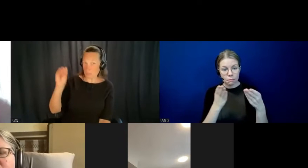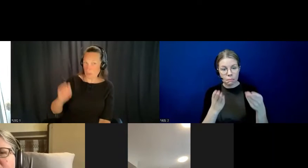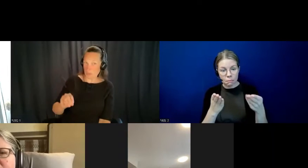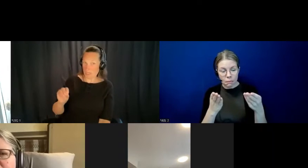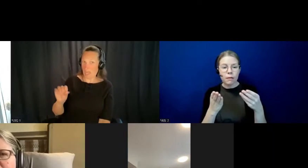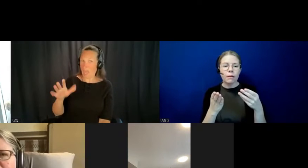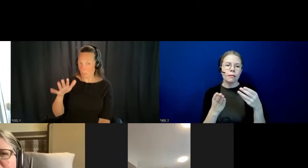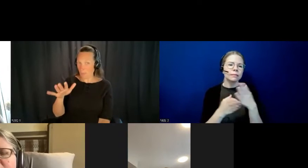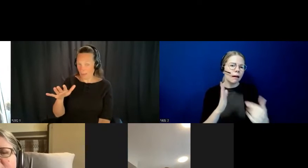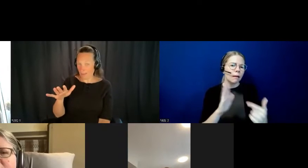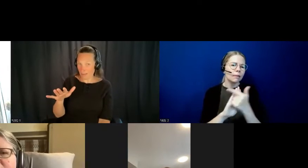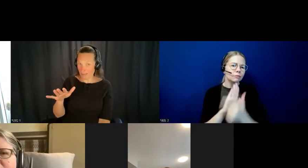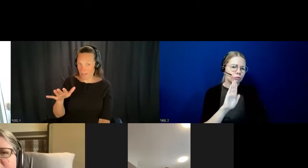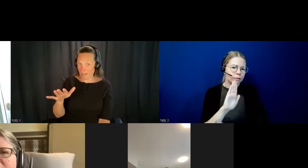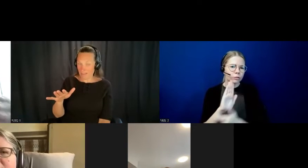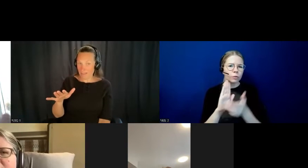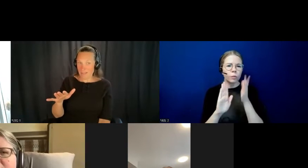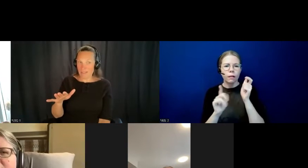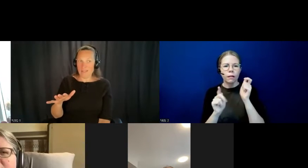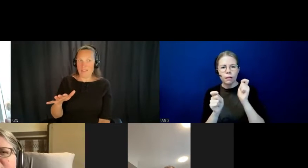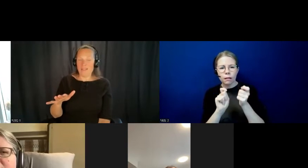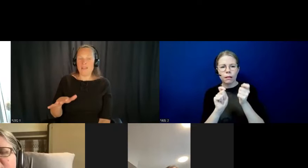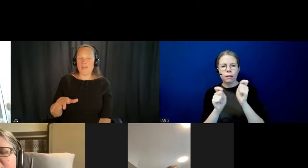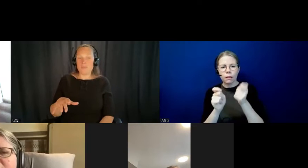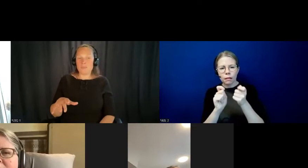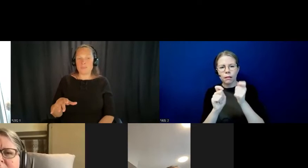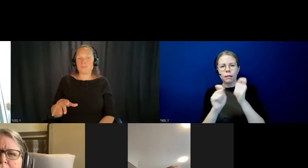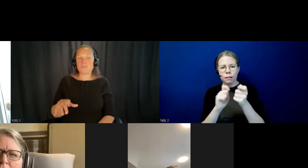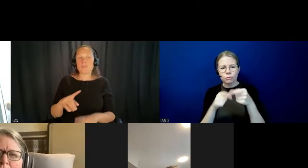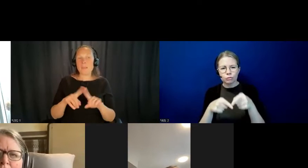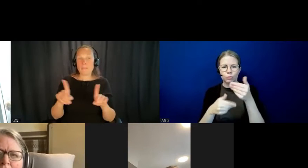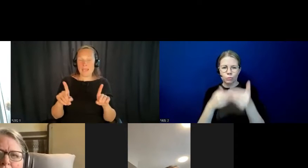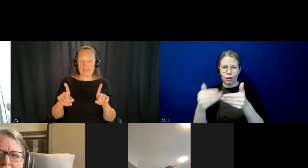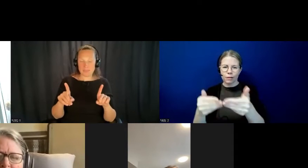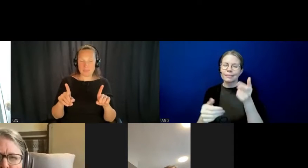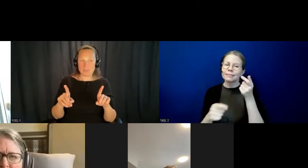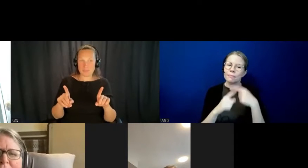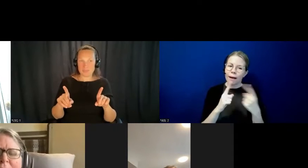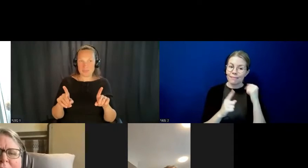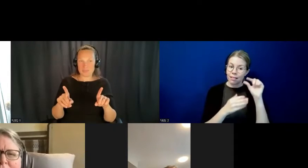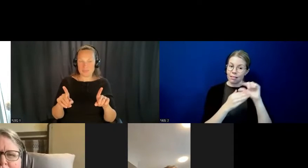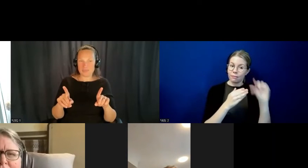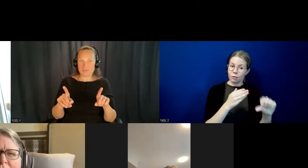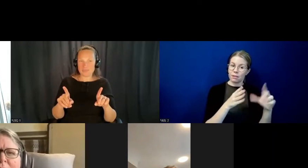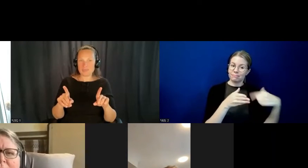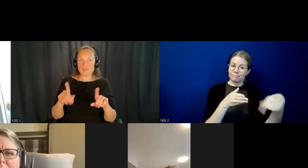IN THE PROCESS. BUT THE GOVERNMENT BILLS HAVE A MUCH HIGHER SUCCESS RATE.